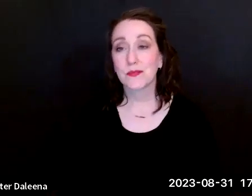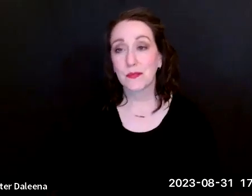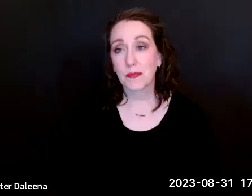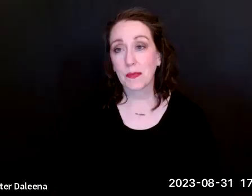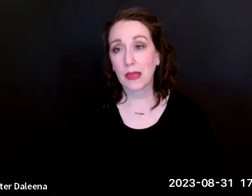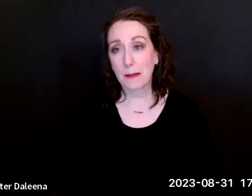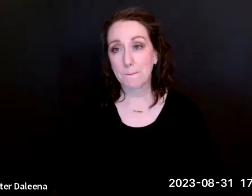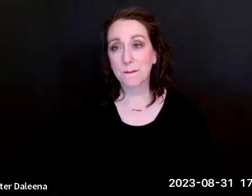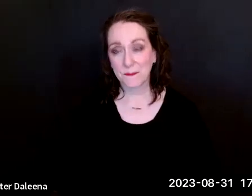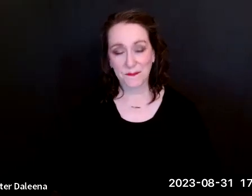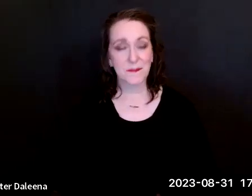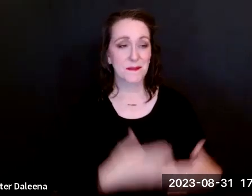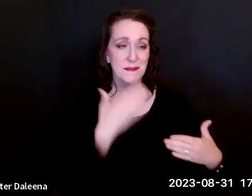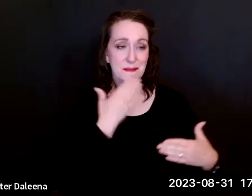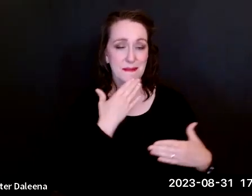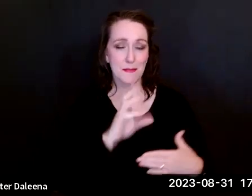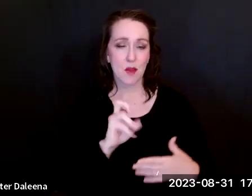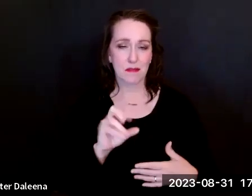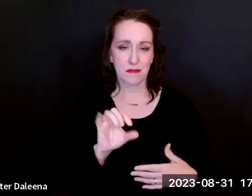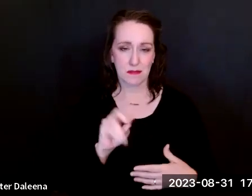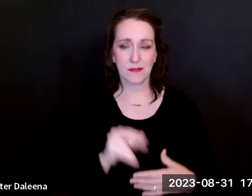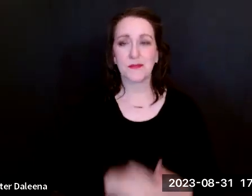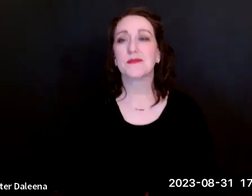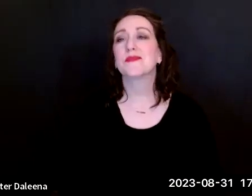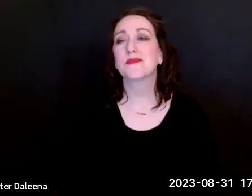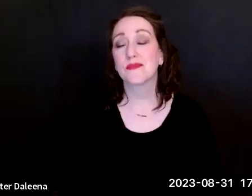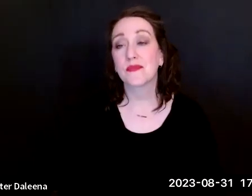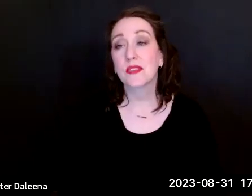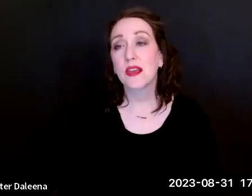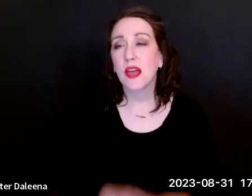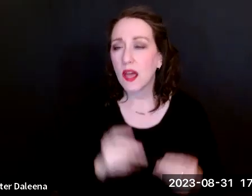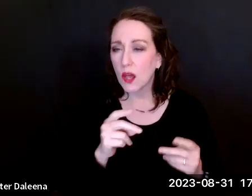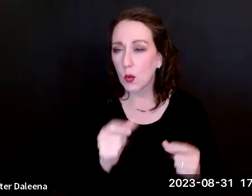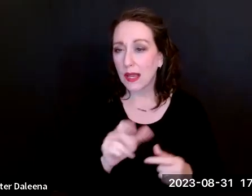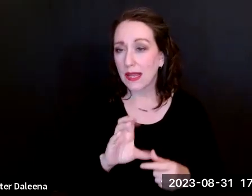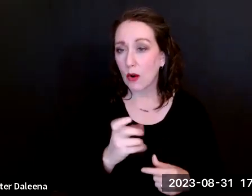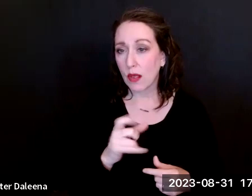okay thanks Brandon um and uh really quick Caroline it looks like one of